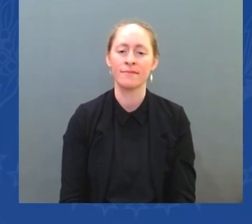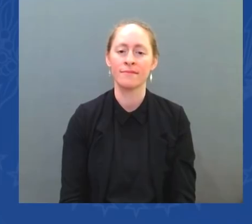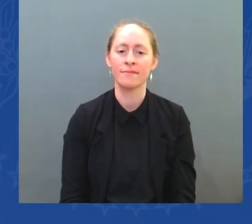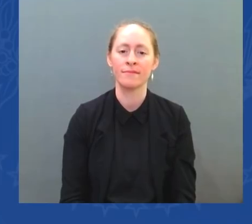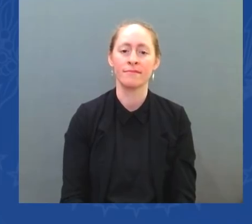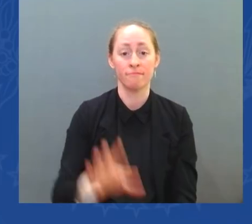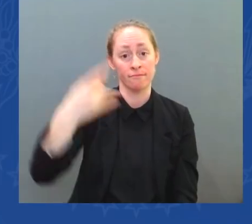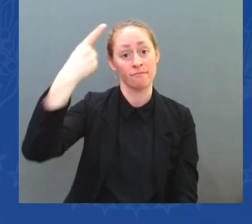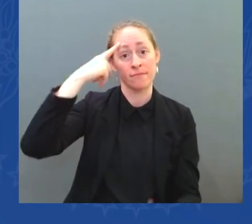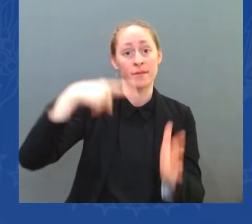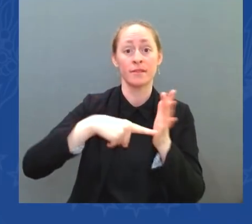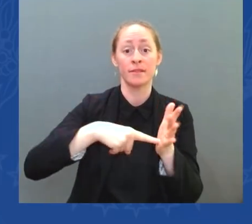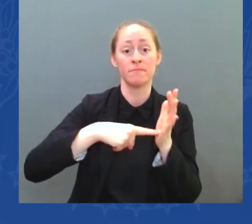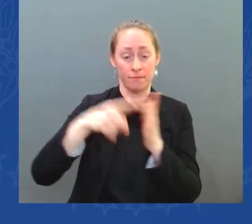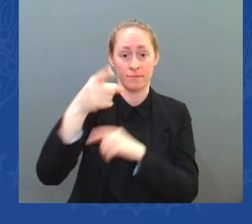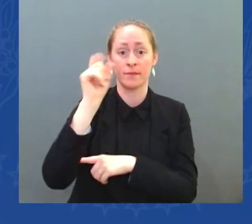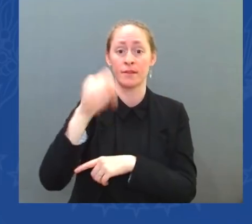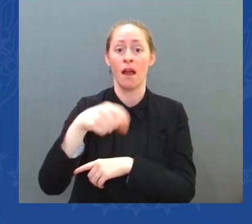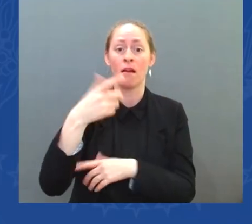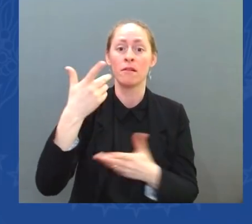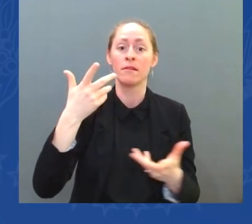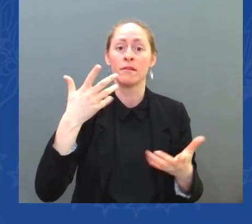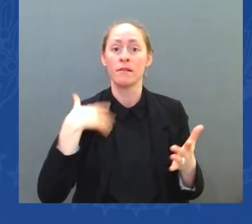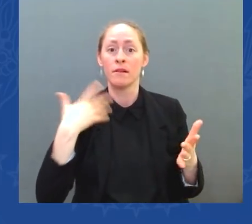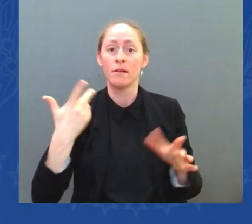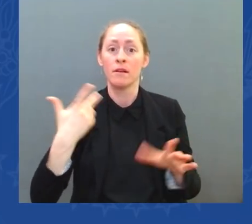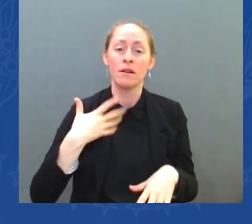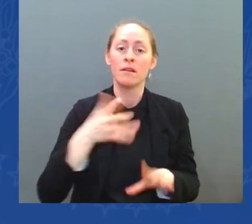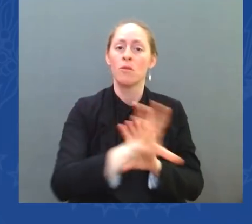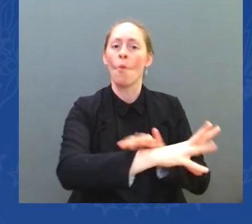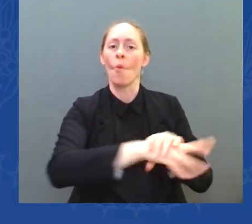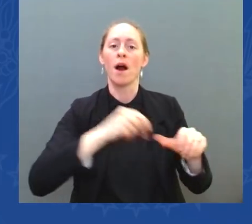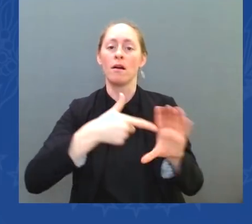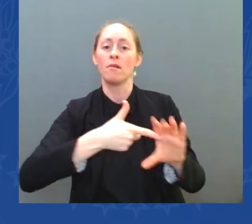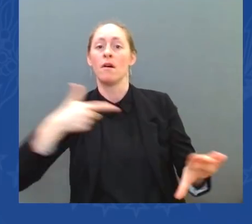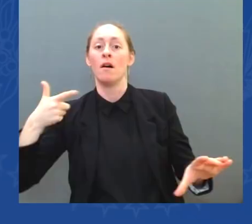to bring down the prices for American families. I'm also working to address food prices.